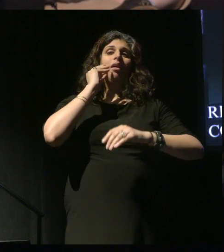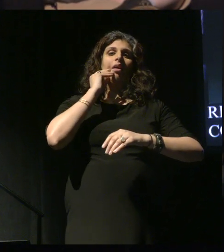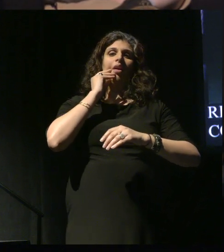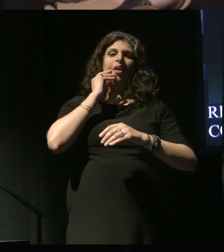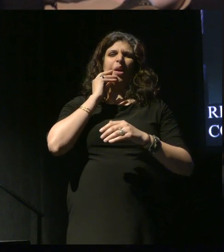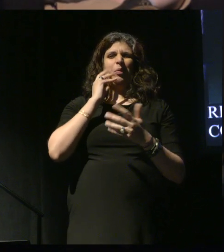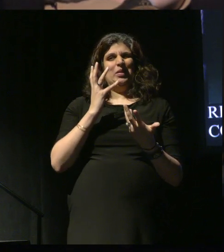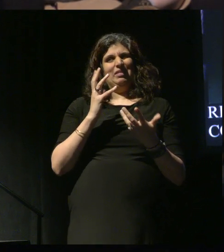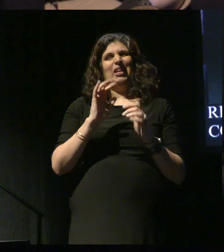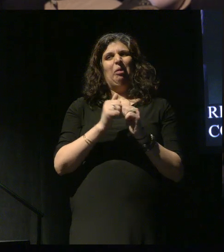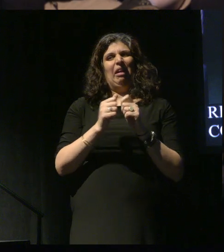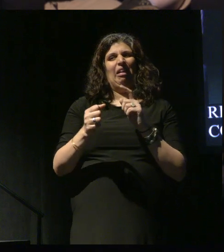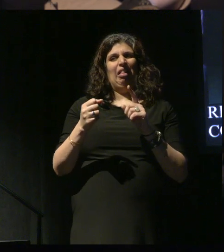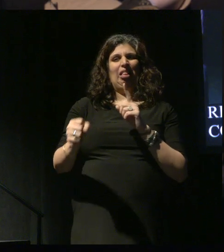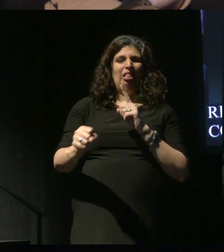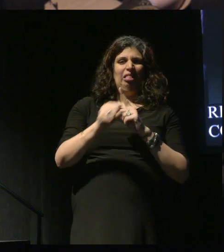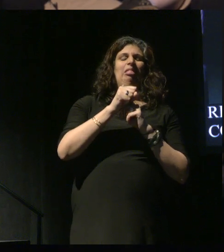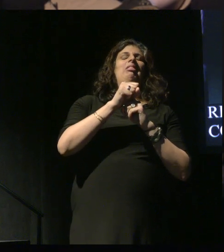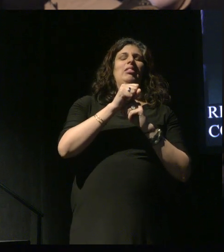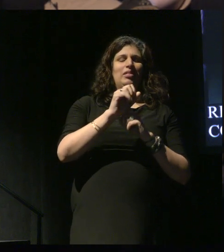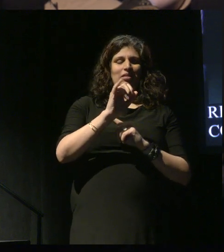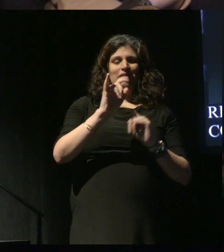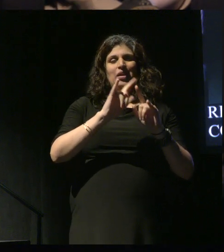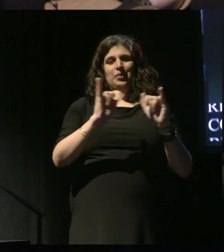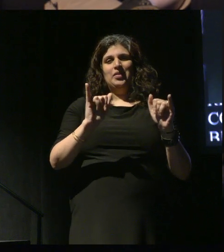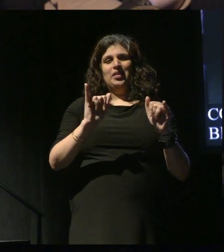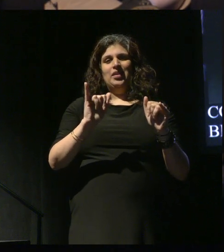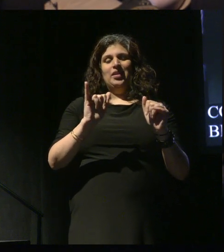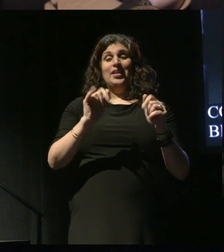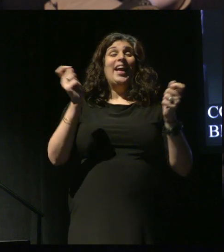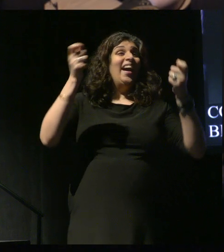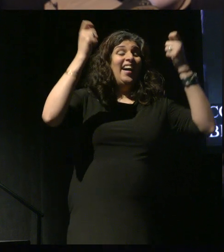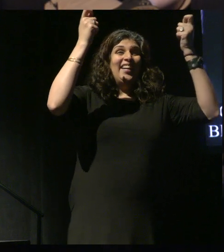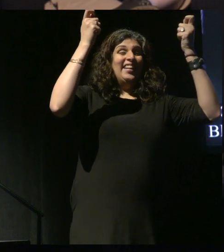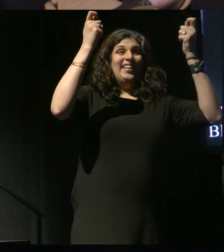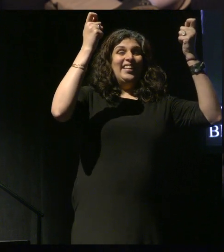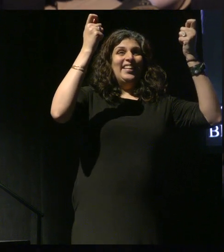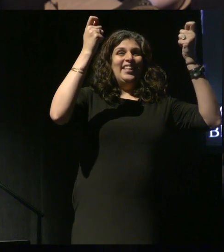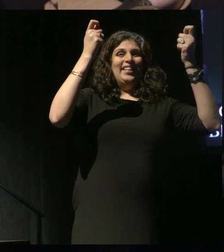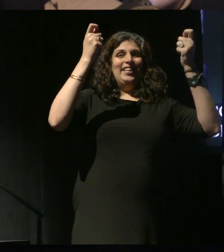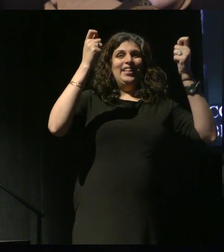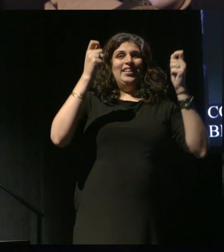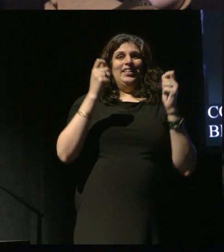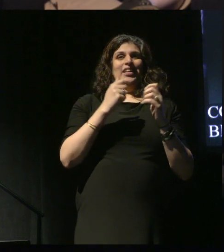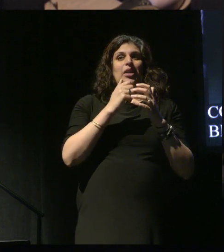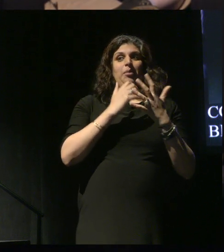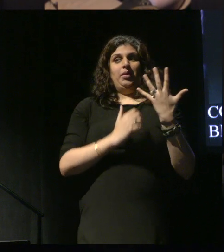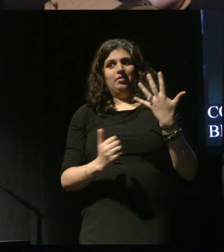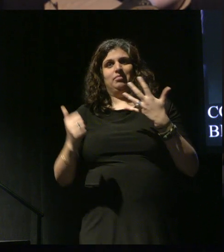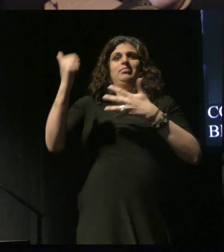of that, right? - Yes. Like the way that it's so celebrated by a kind of like dominant narrative, right.